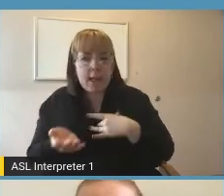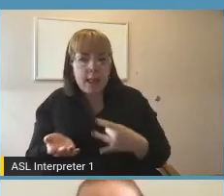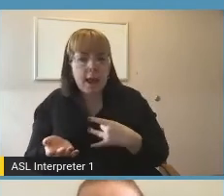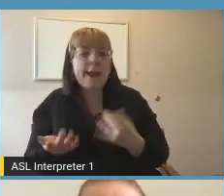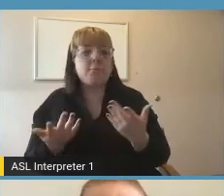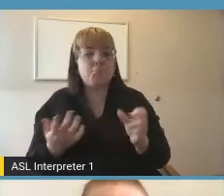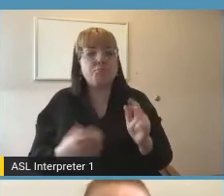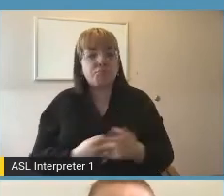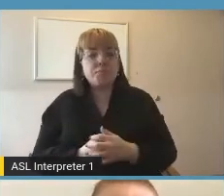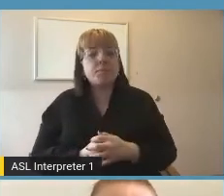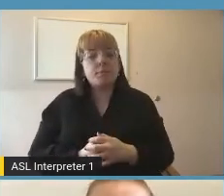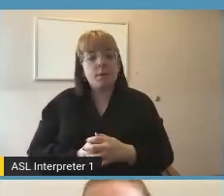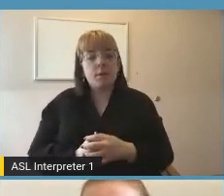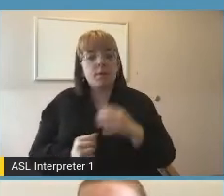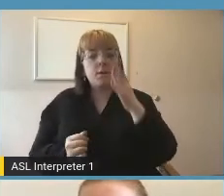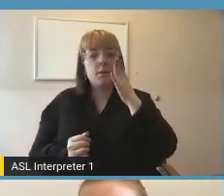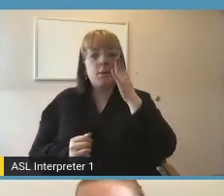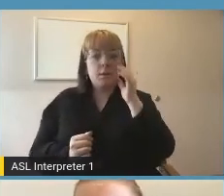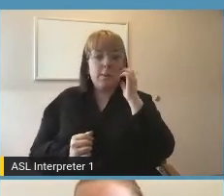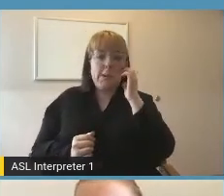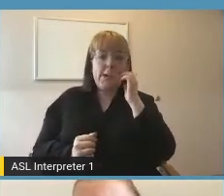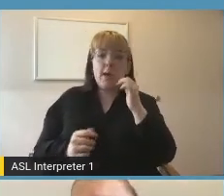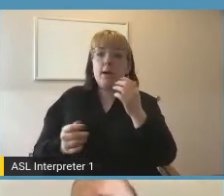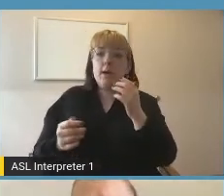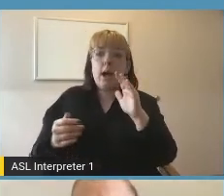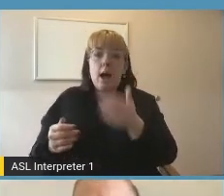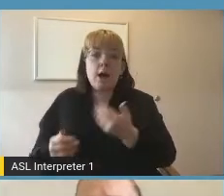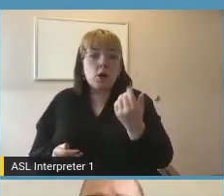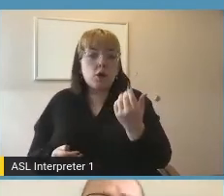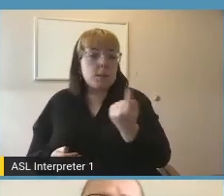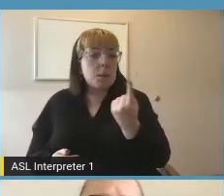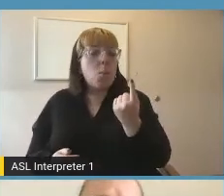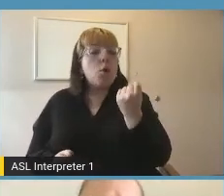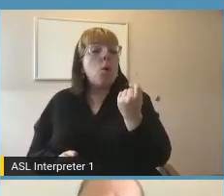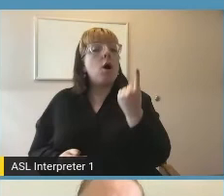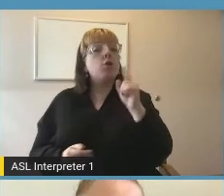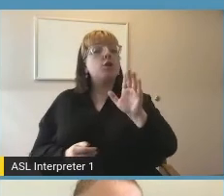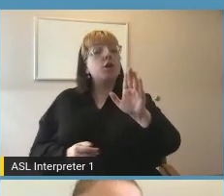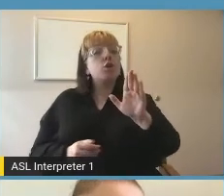who understands your organization mission broadly. So if you're looking to do something